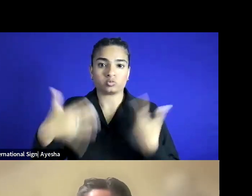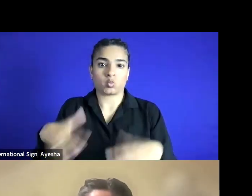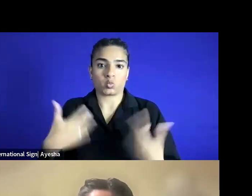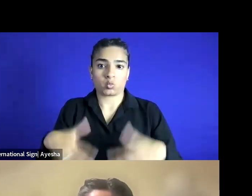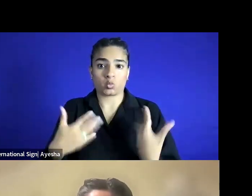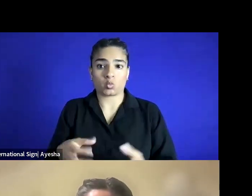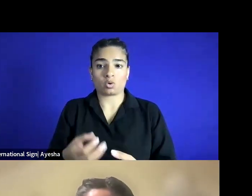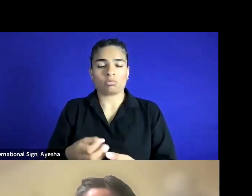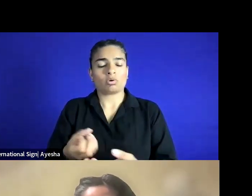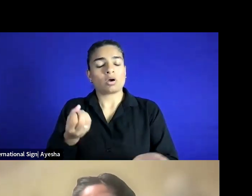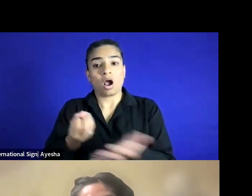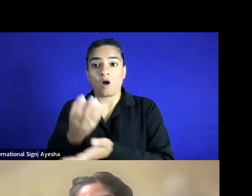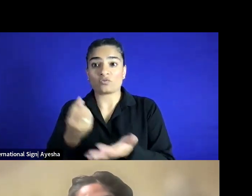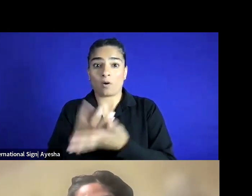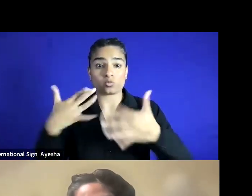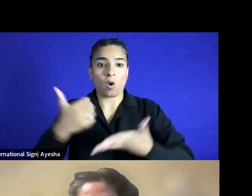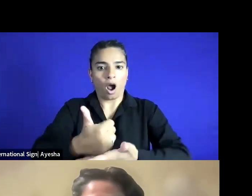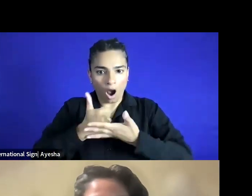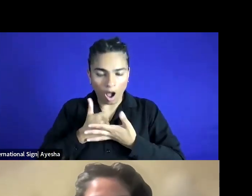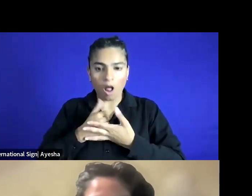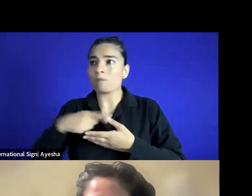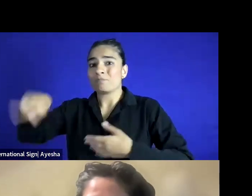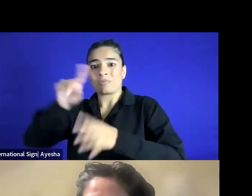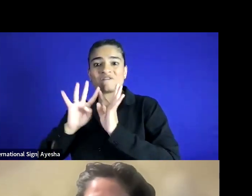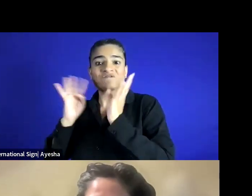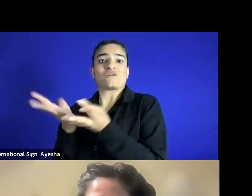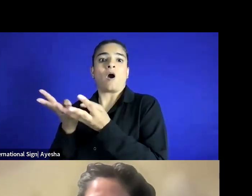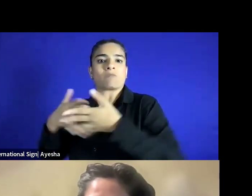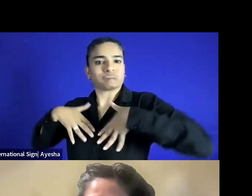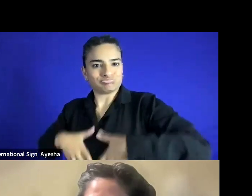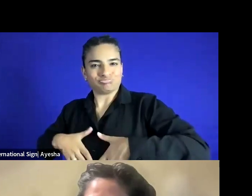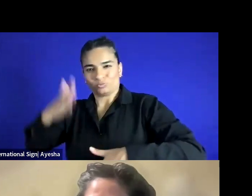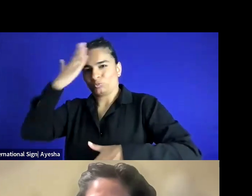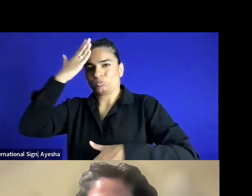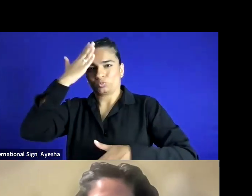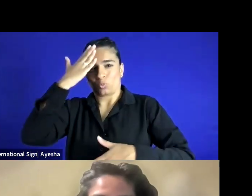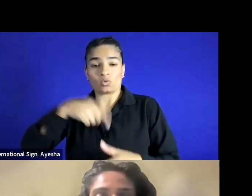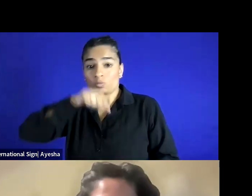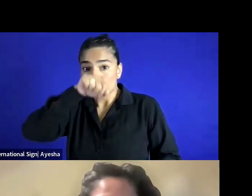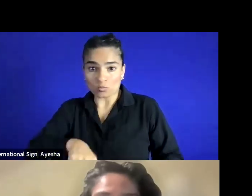But two places that are my favorites, the Connect and Learn, make sure that the woman